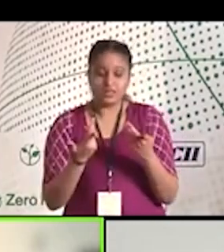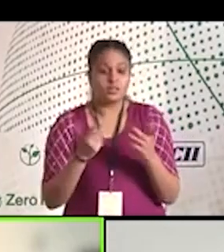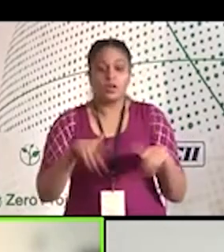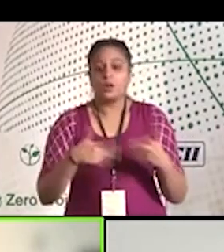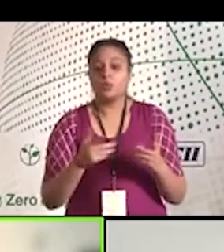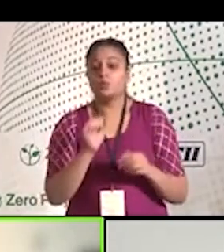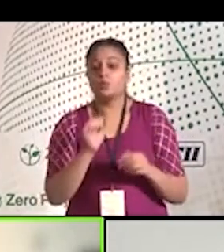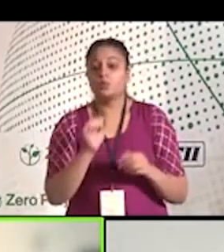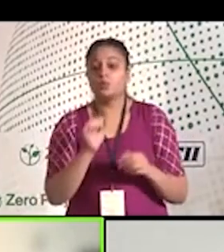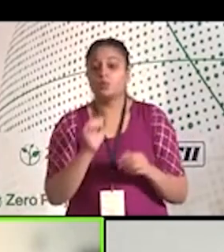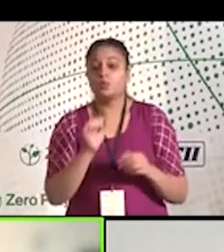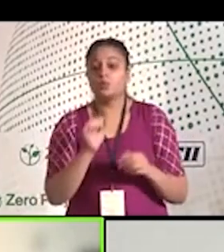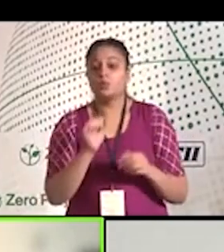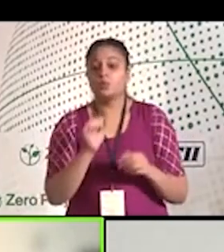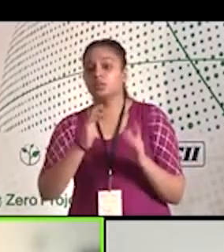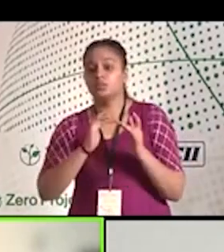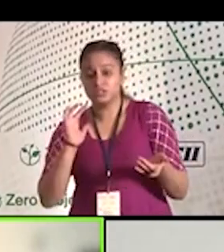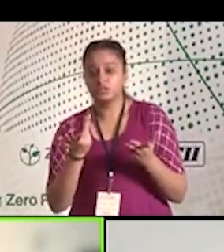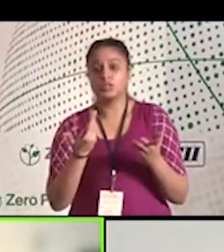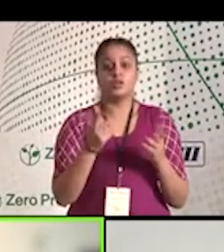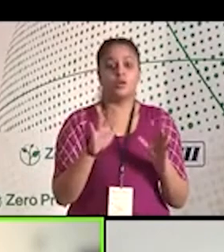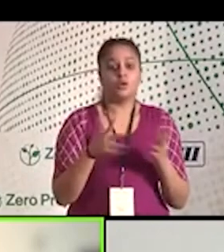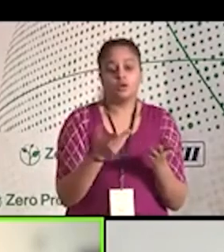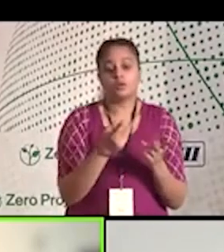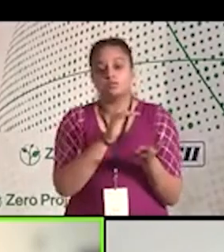We work as the bridge, as you have already mentioned.